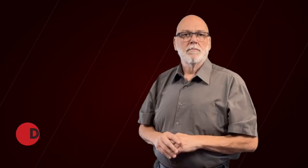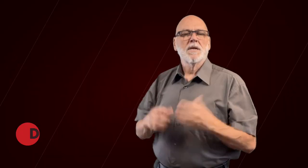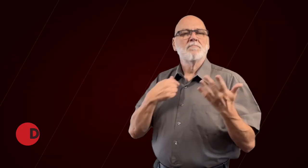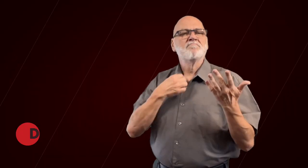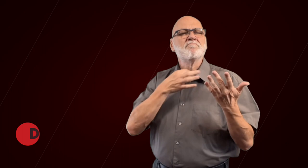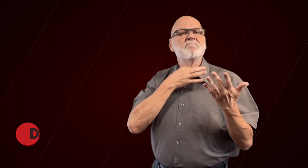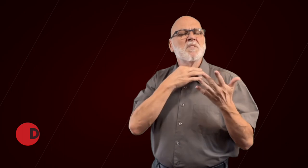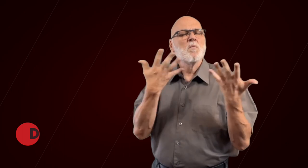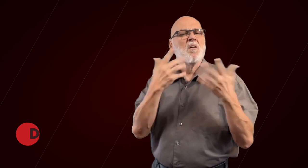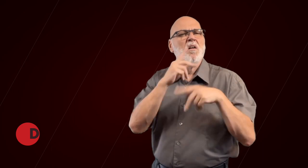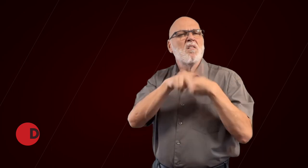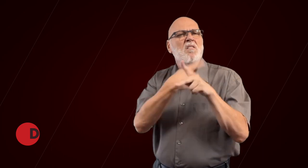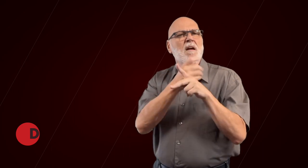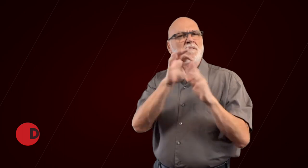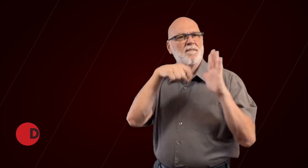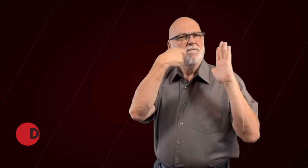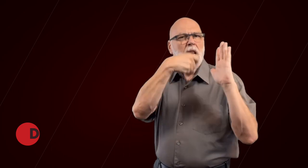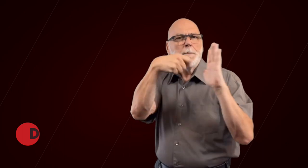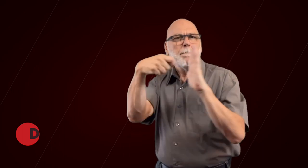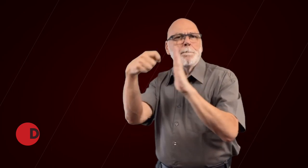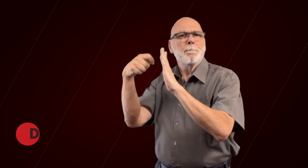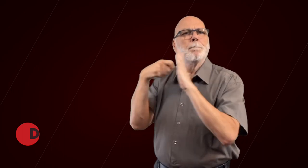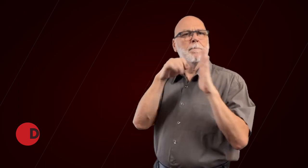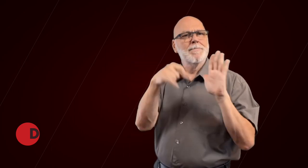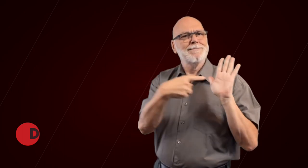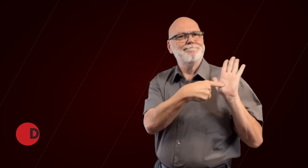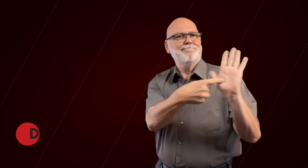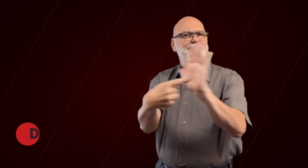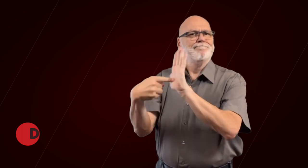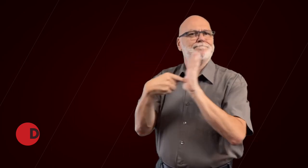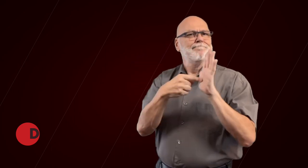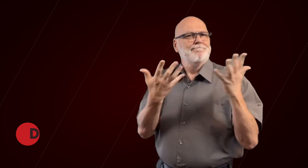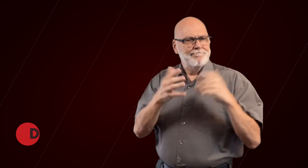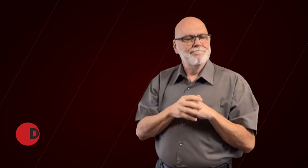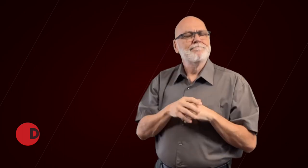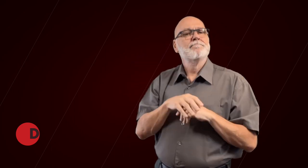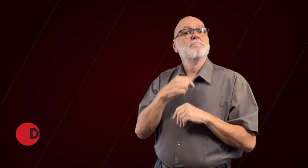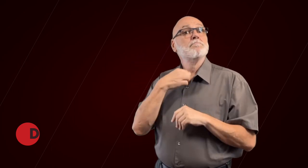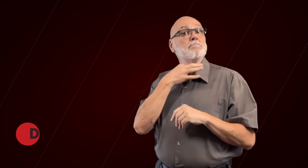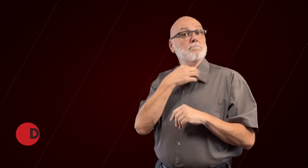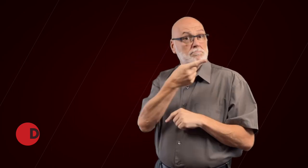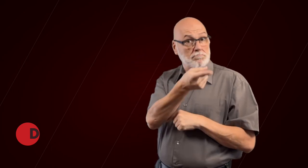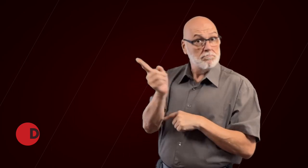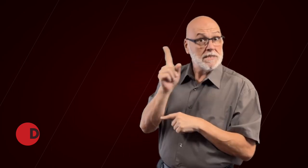[ANSELMO]: What kind of films will be shown,